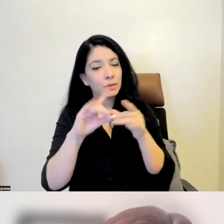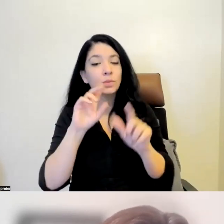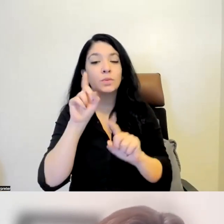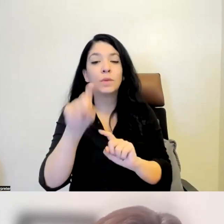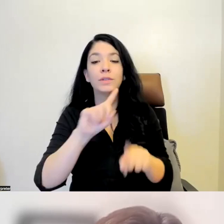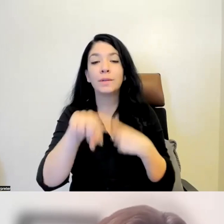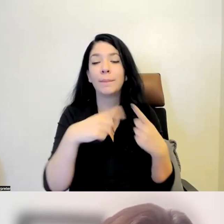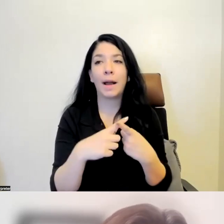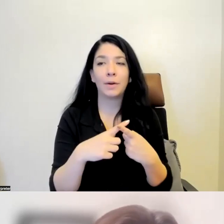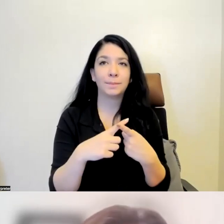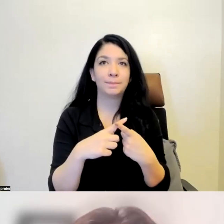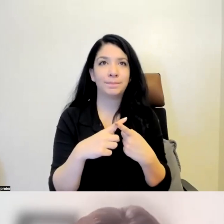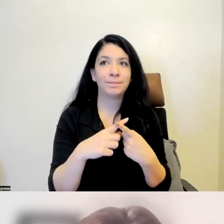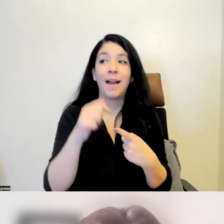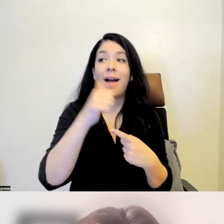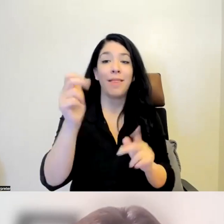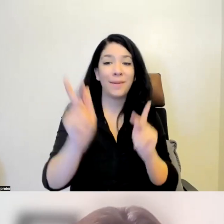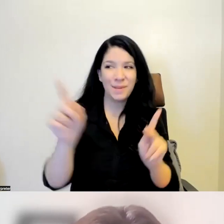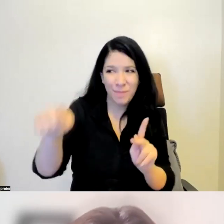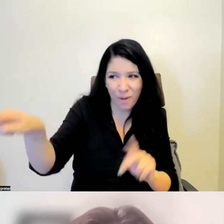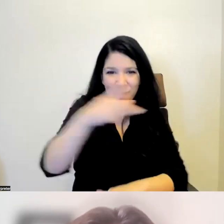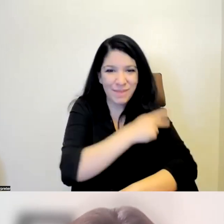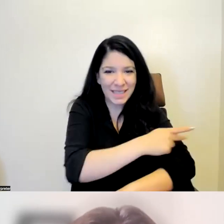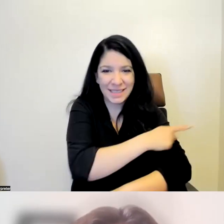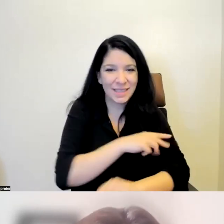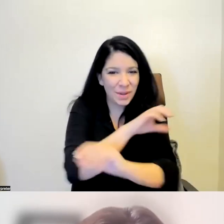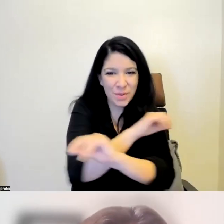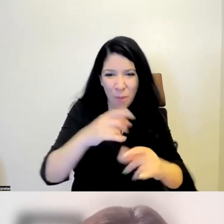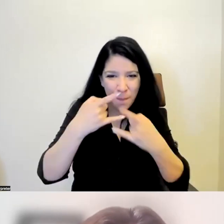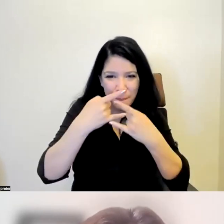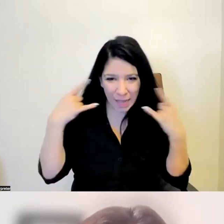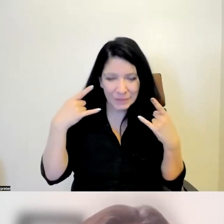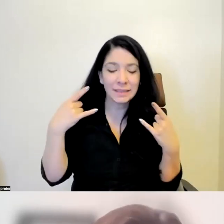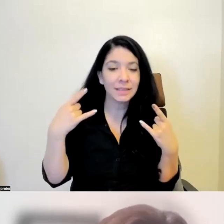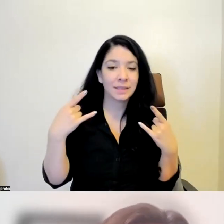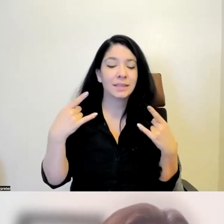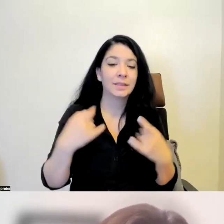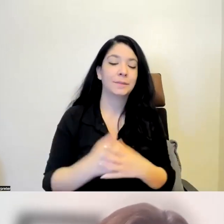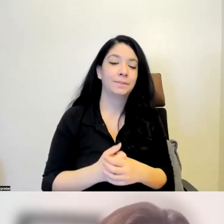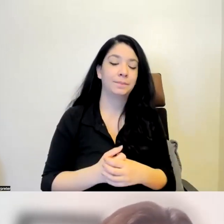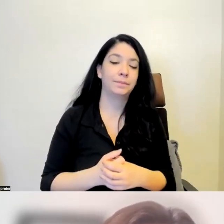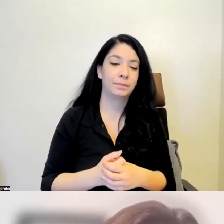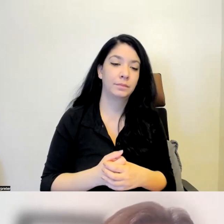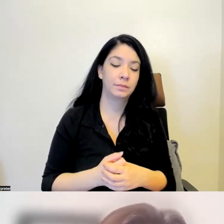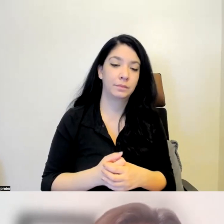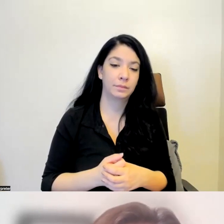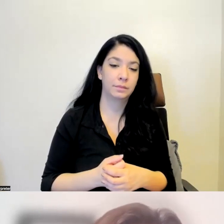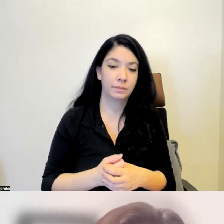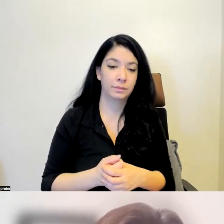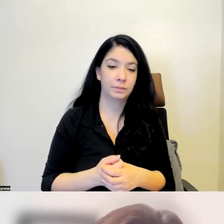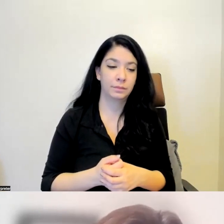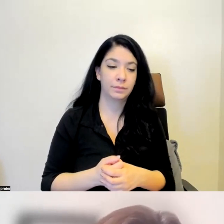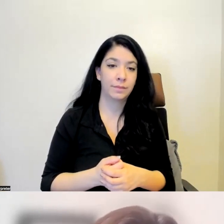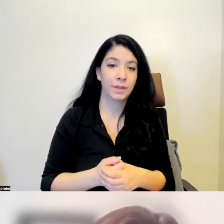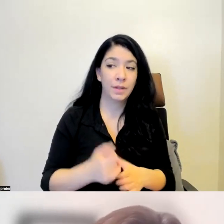other unmasked patients in different healthcare settings. And if a reasonable accommodation